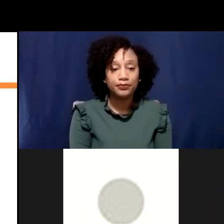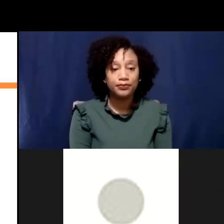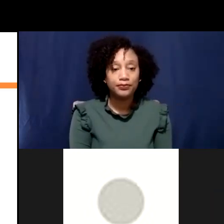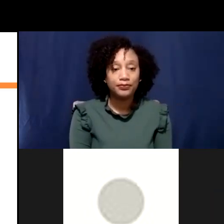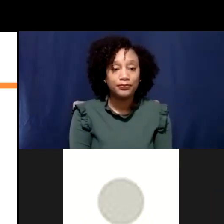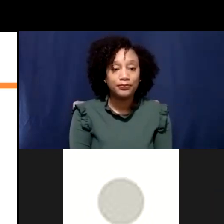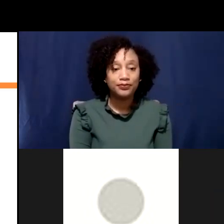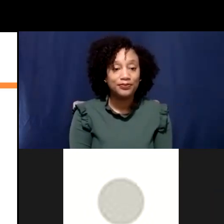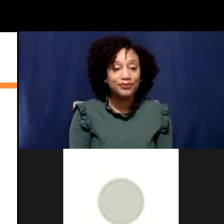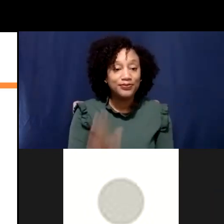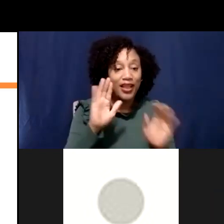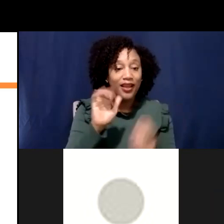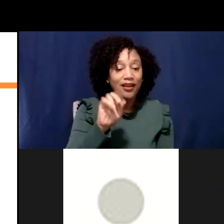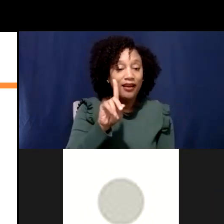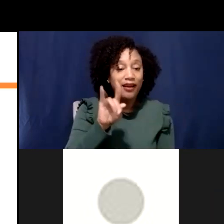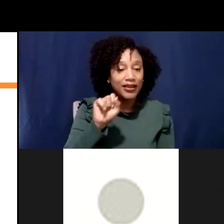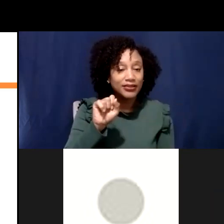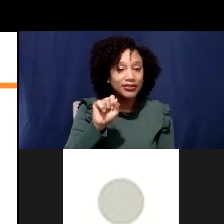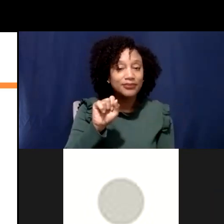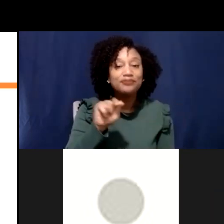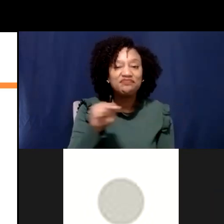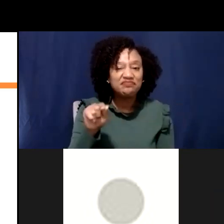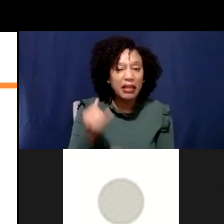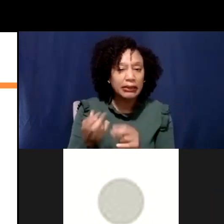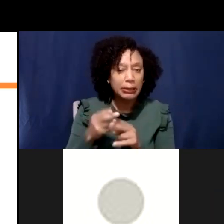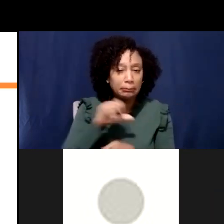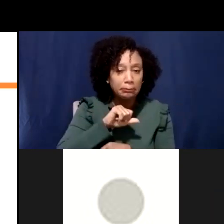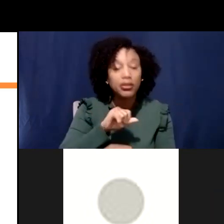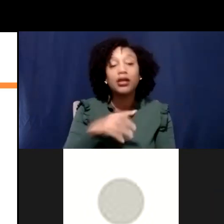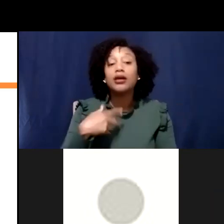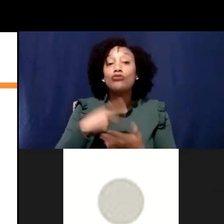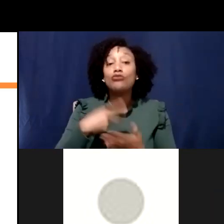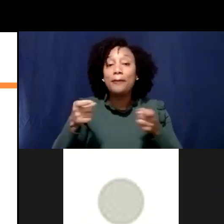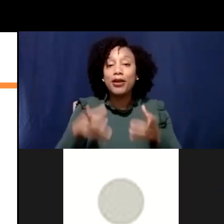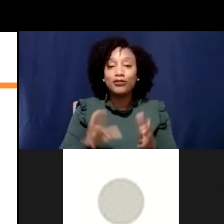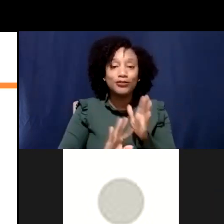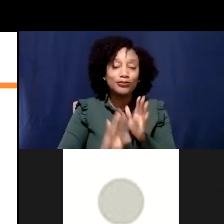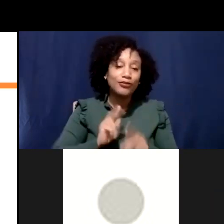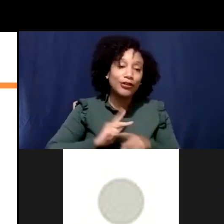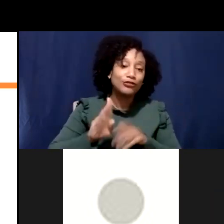Hi, I'm Adia Morris Swanger and I'm the program manager of professional development for Springboard for the Arts.